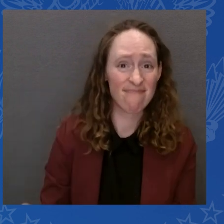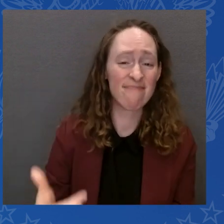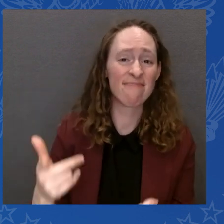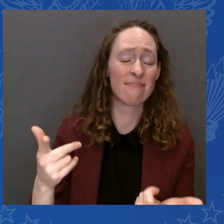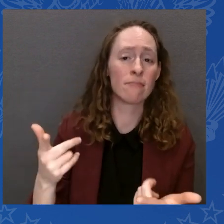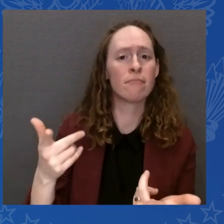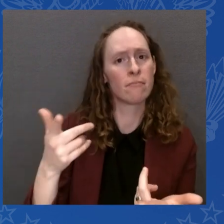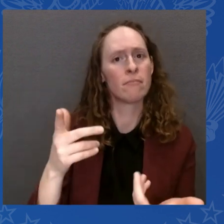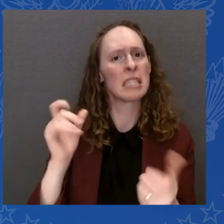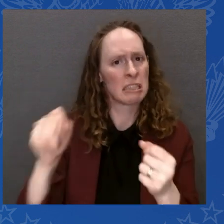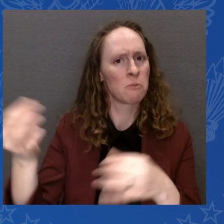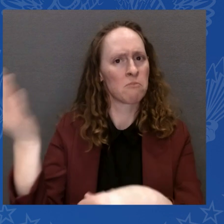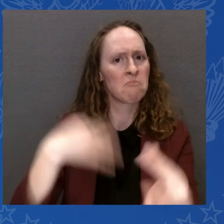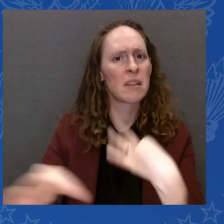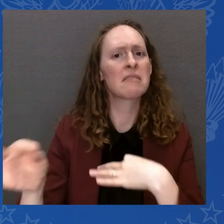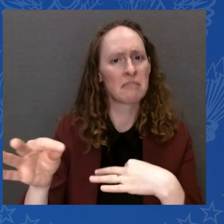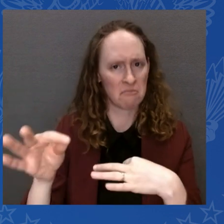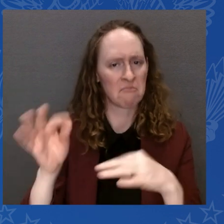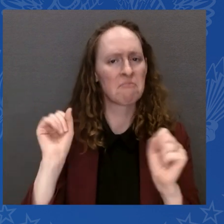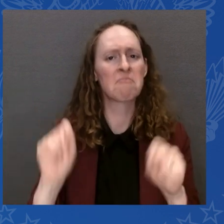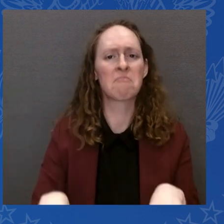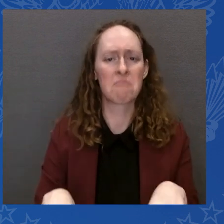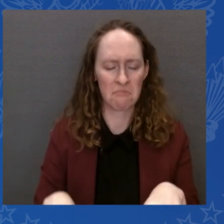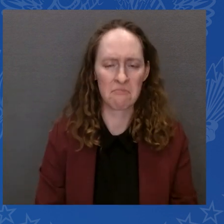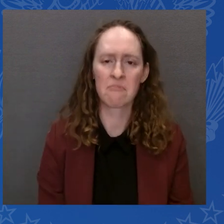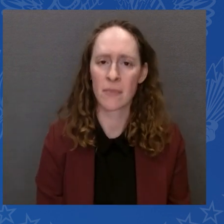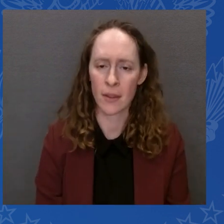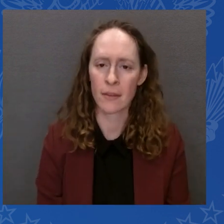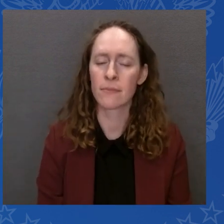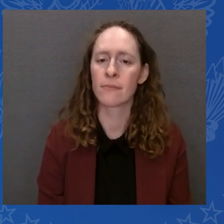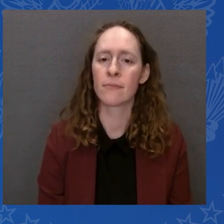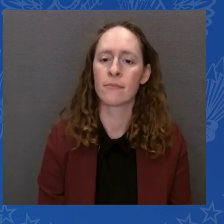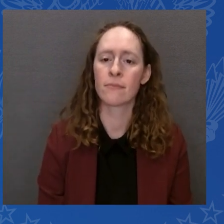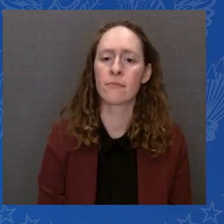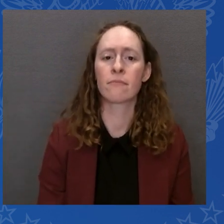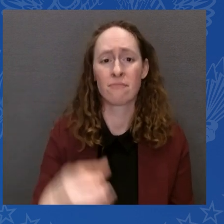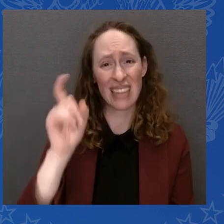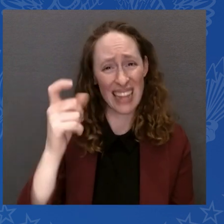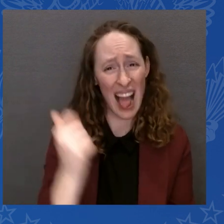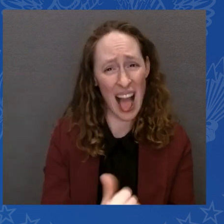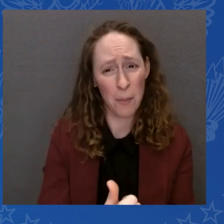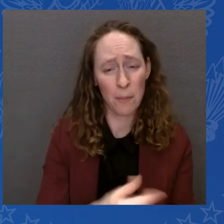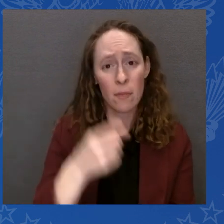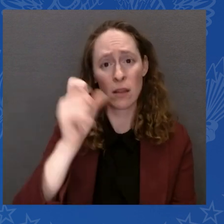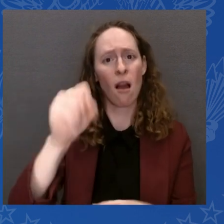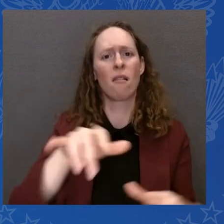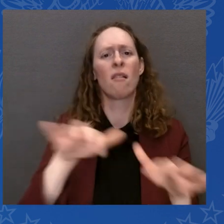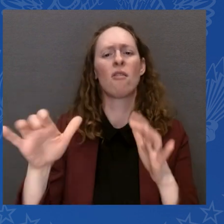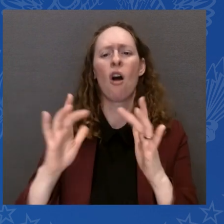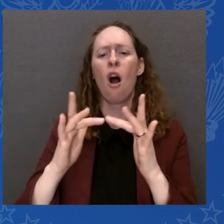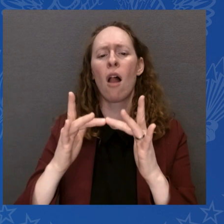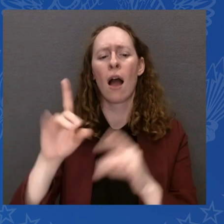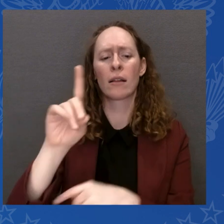you can go online to DisasterAssistance.gov. DisasterAssistance.gov.